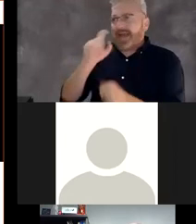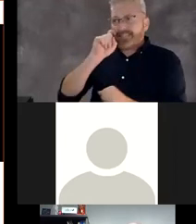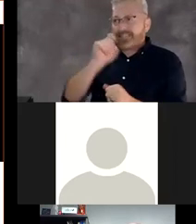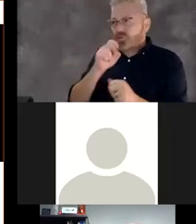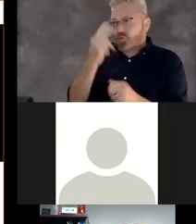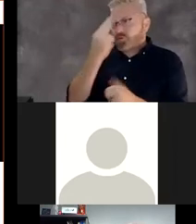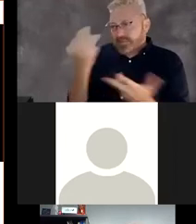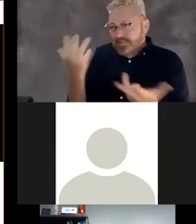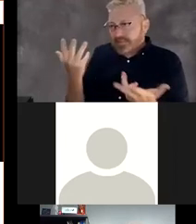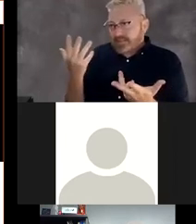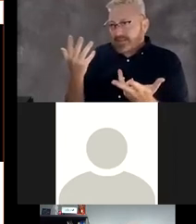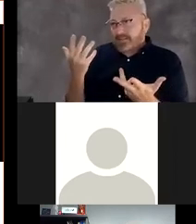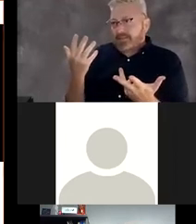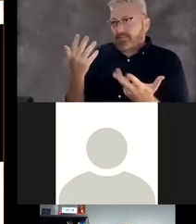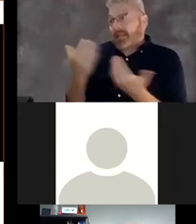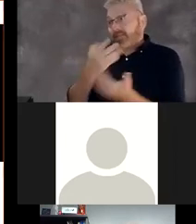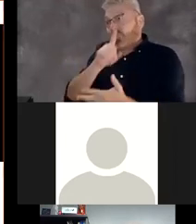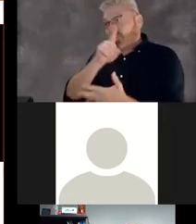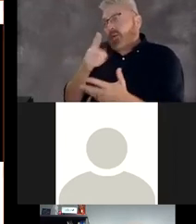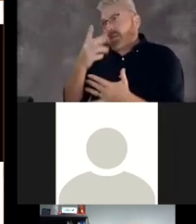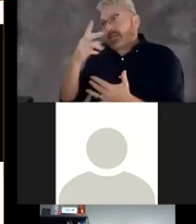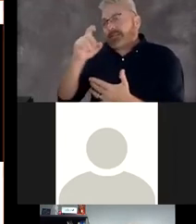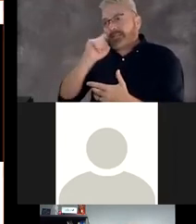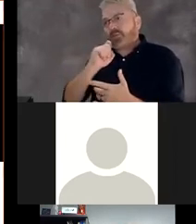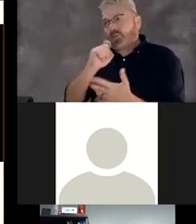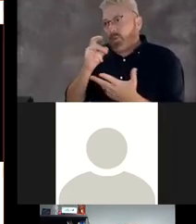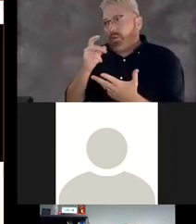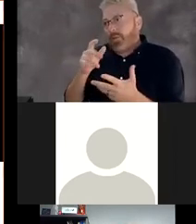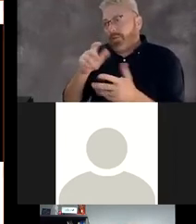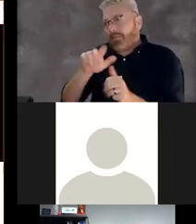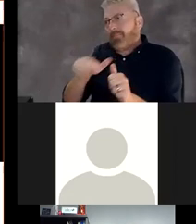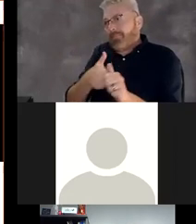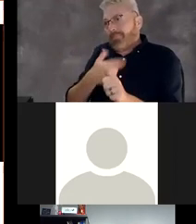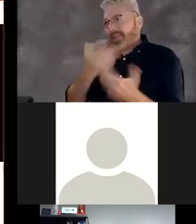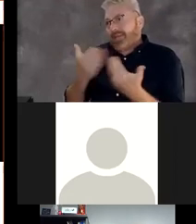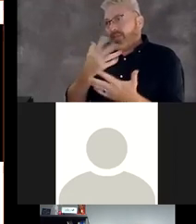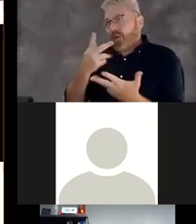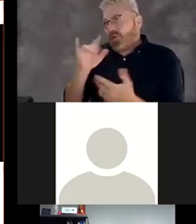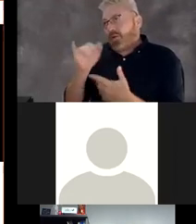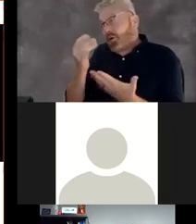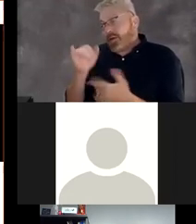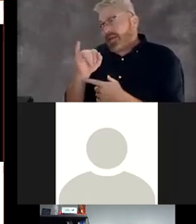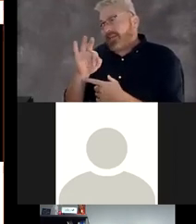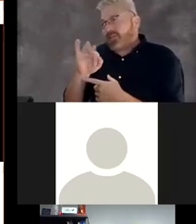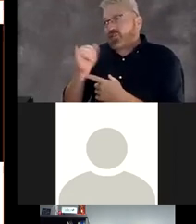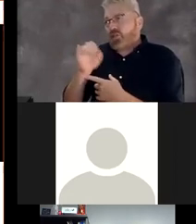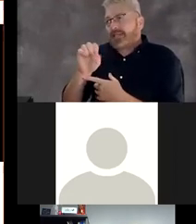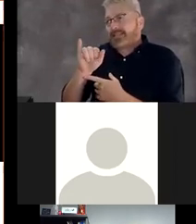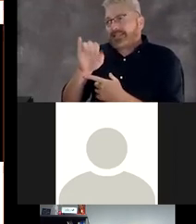EVEN IF IT WAS SEXUAL IN NATURE, JESSE WOULD PROBABLY SAY THAT THOUGH, RIGHT? JESSE MAY HAVE HAD THE PUREST OF